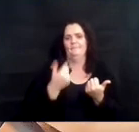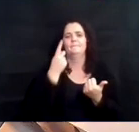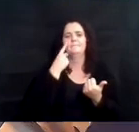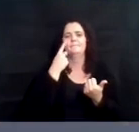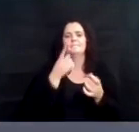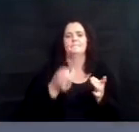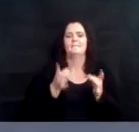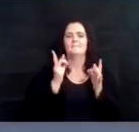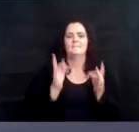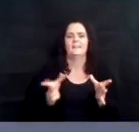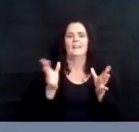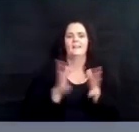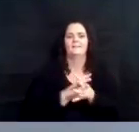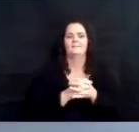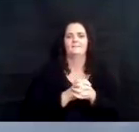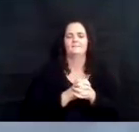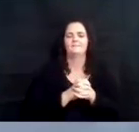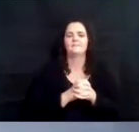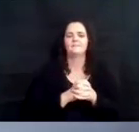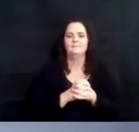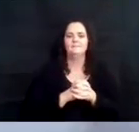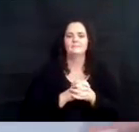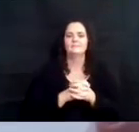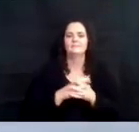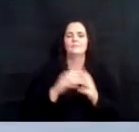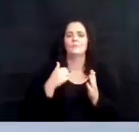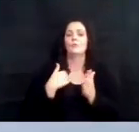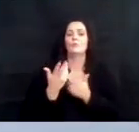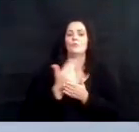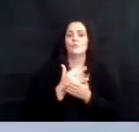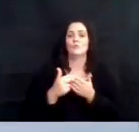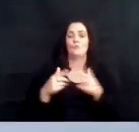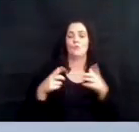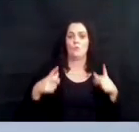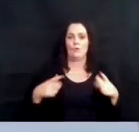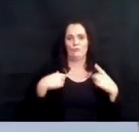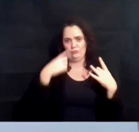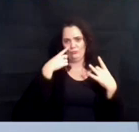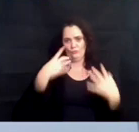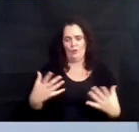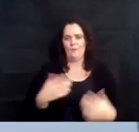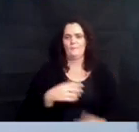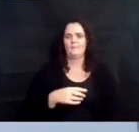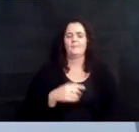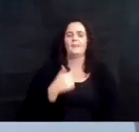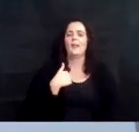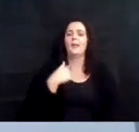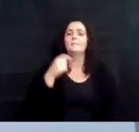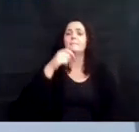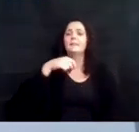Now I'm gonna do it right up here so you can see it quite clearly. There we go. Alright now, I'm gonna take a soft pencil for those